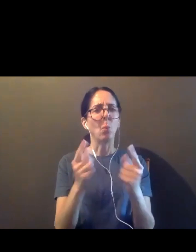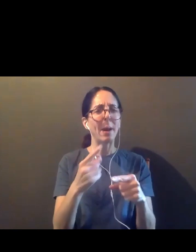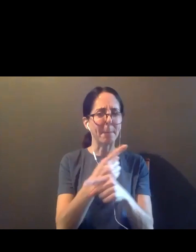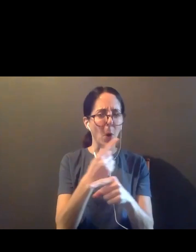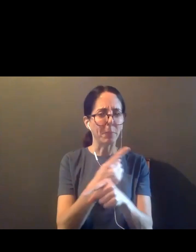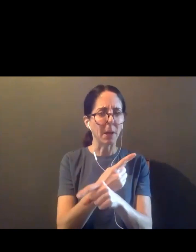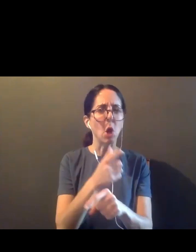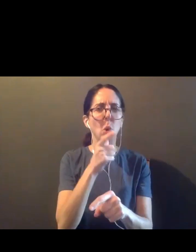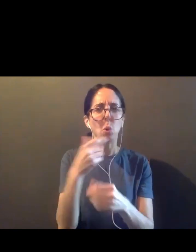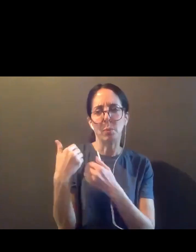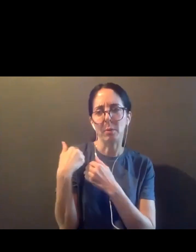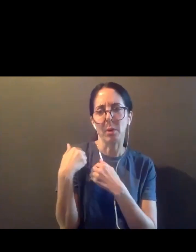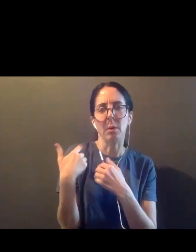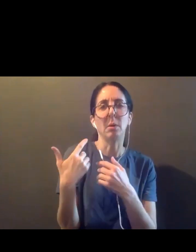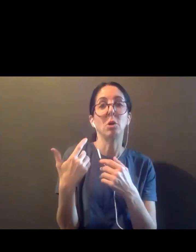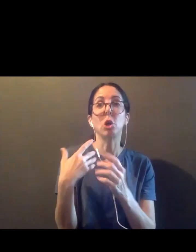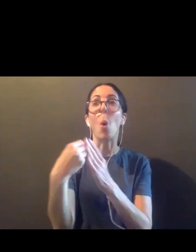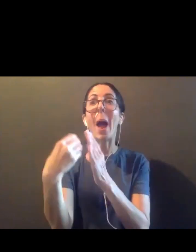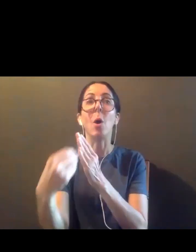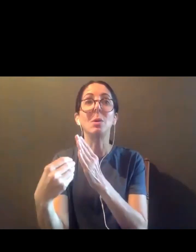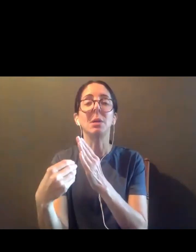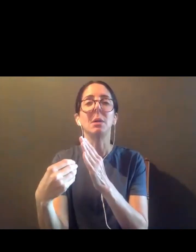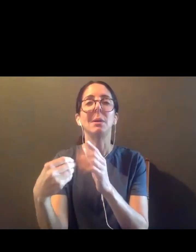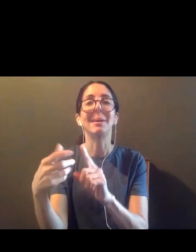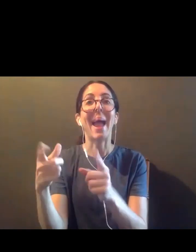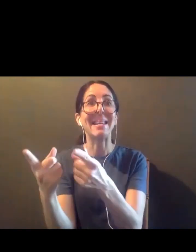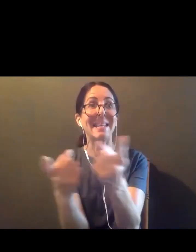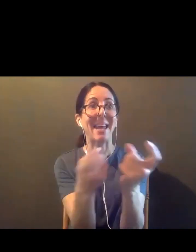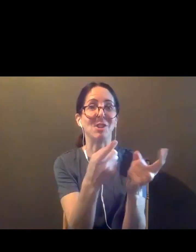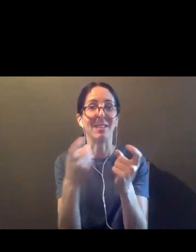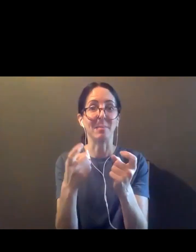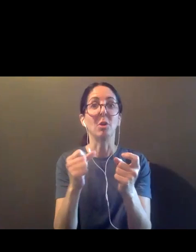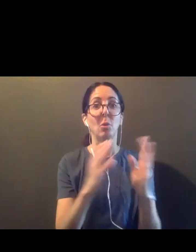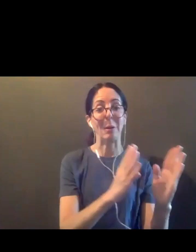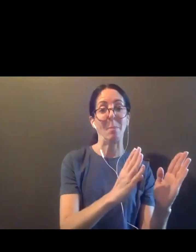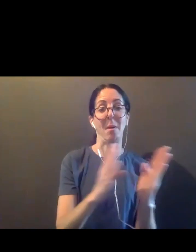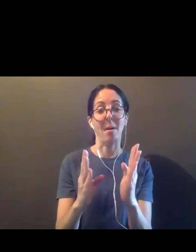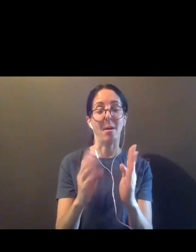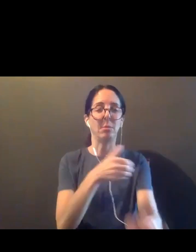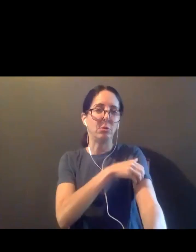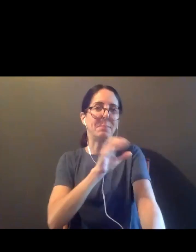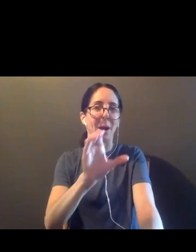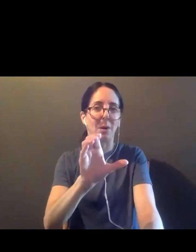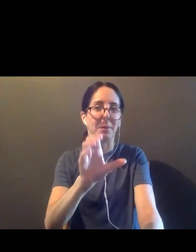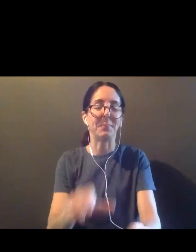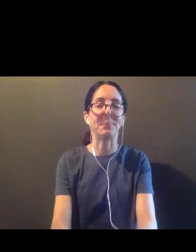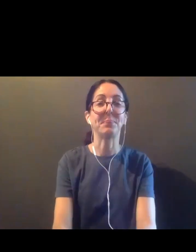the community along this ideal towards empowerment. And lastly is honoring the voice.